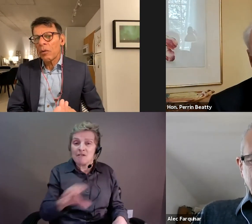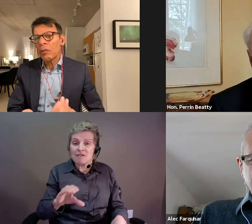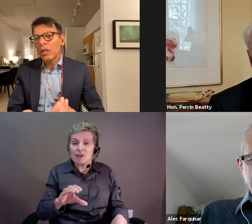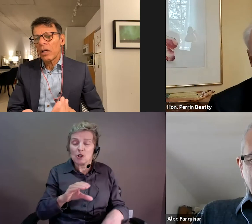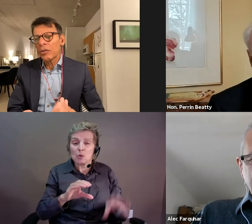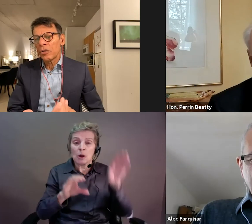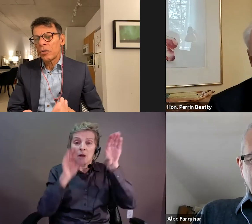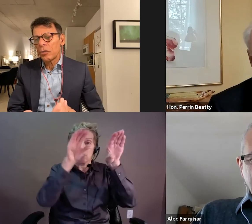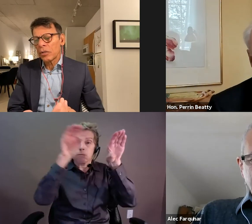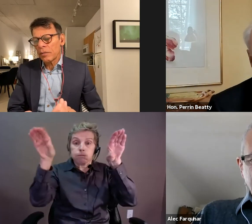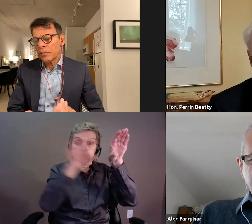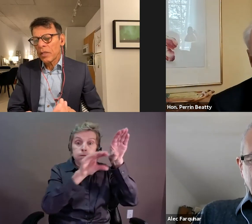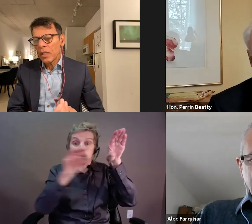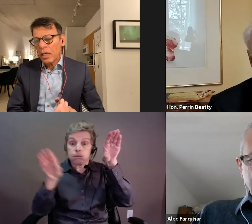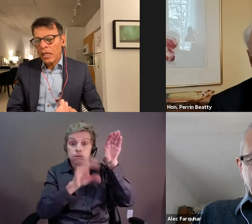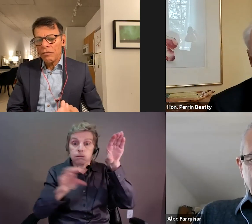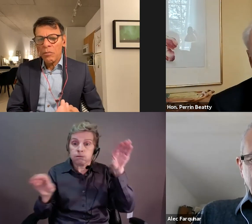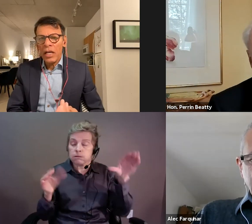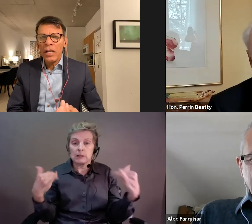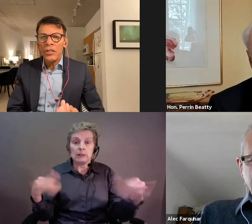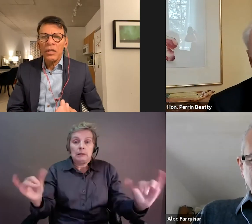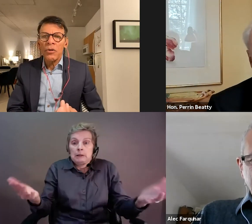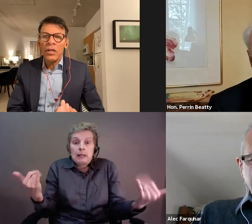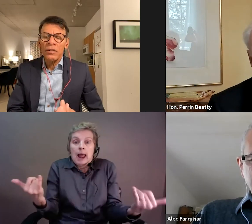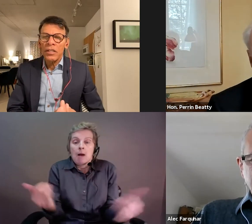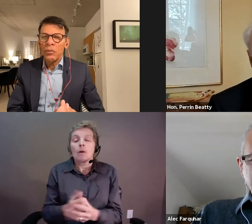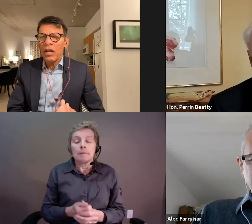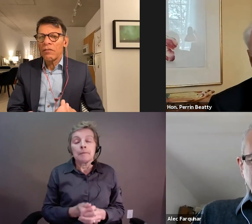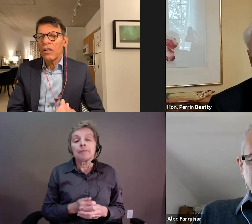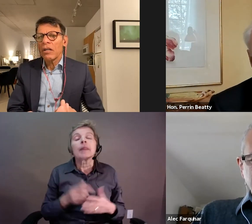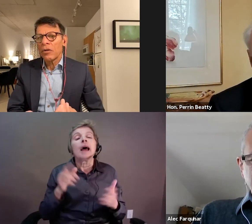what it will also do is give some recognition about other things that we haven't thought about.